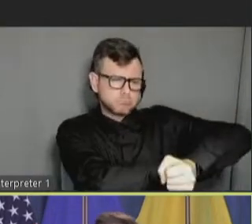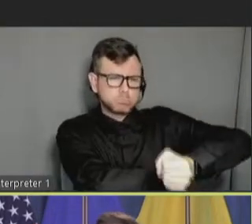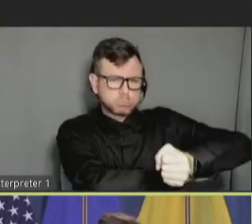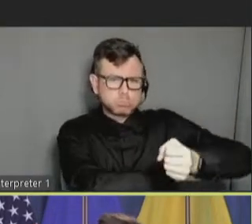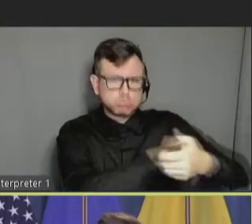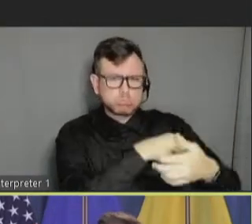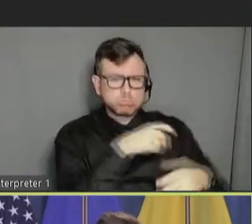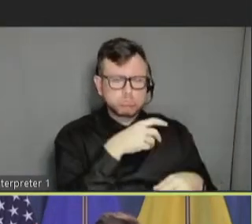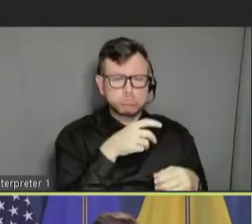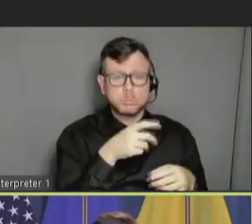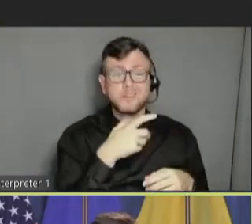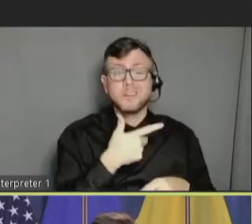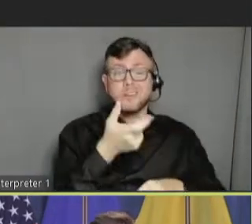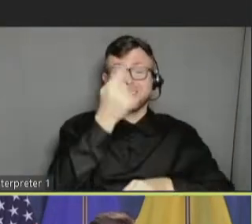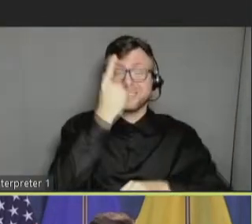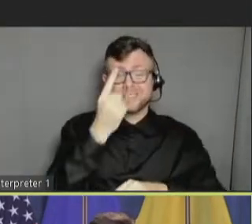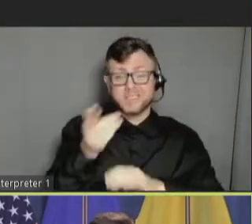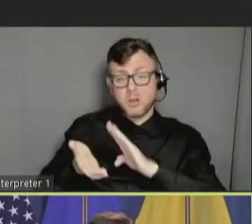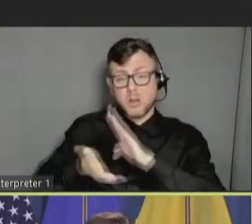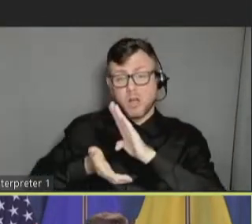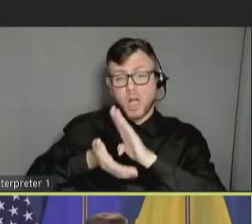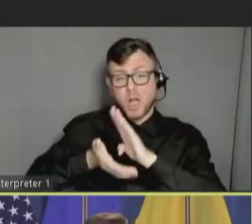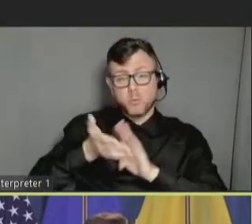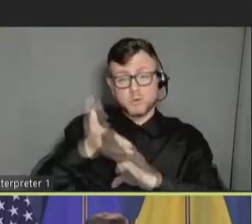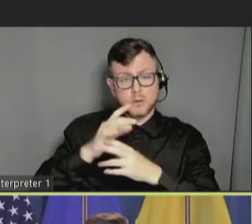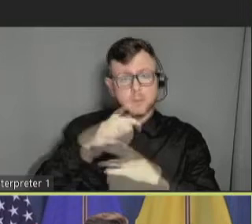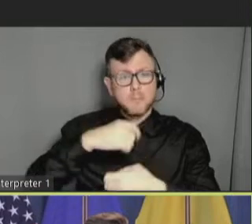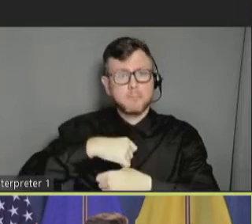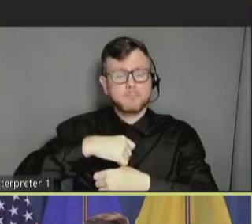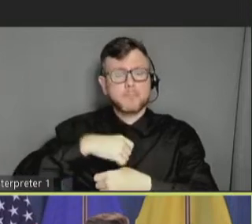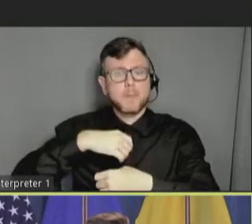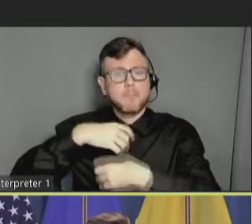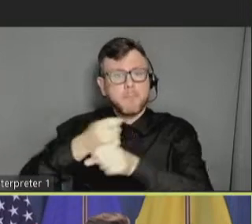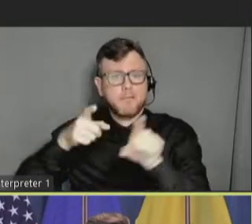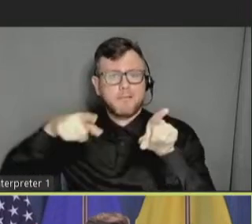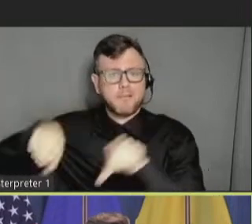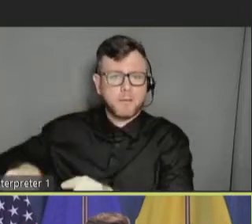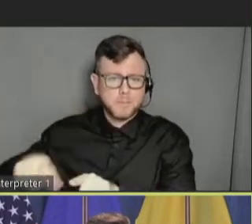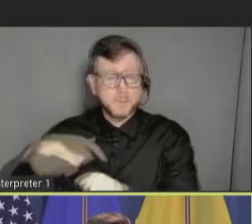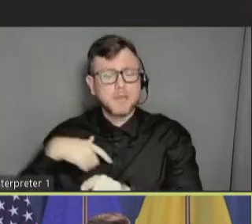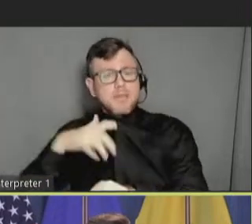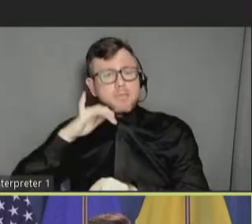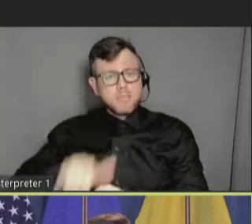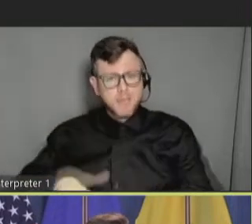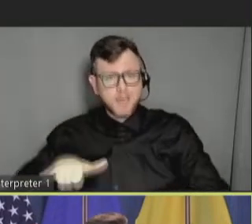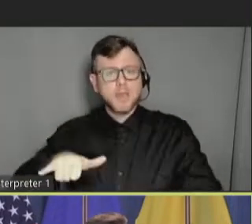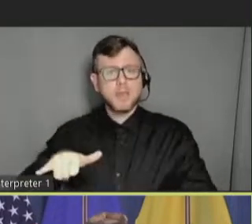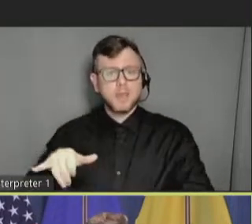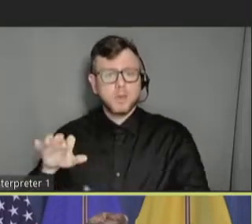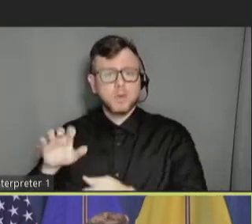it's really the operationalization of that policy that gets shots in arms. And for the U.S.,